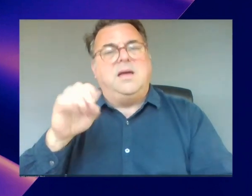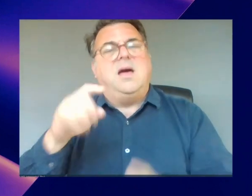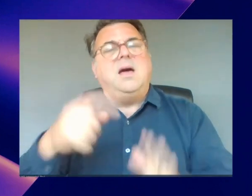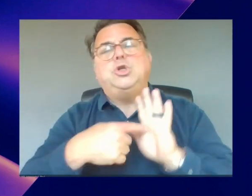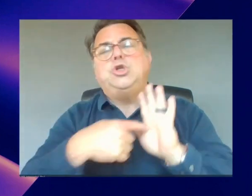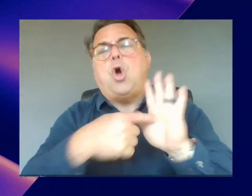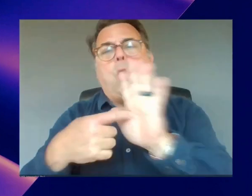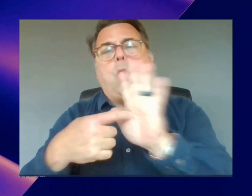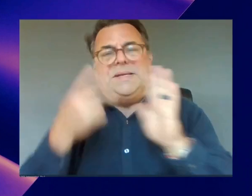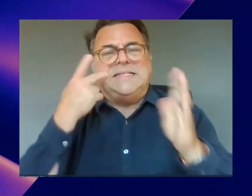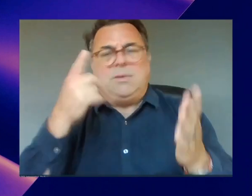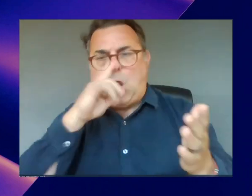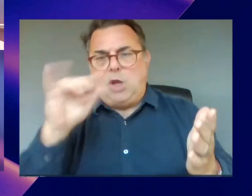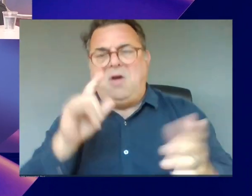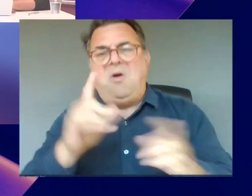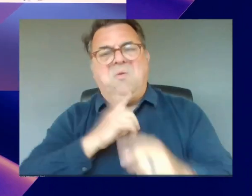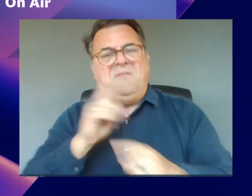I think we'll go ahead and cue up the demo.